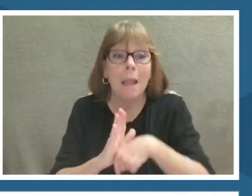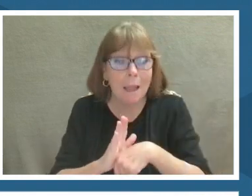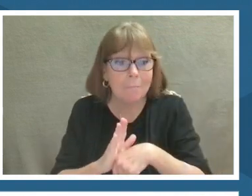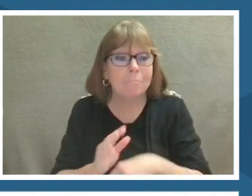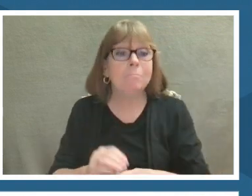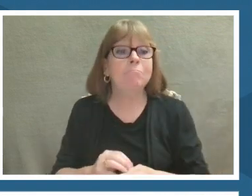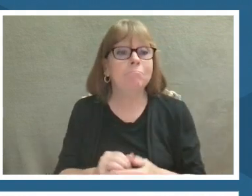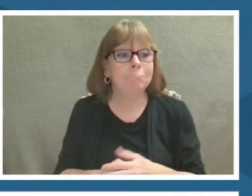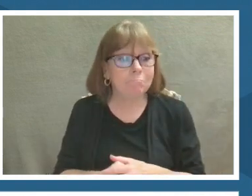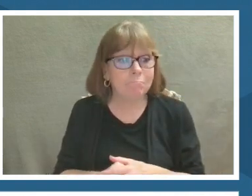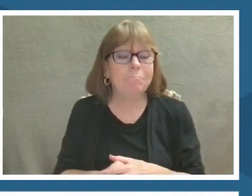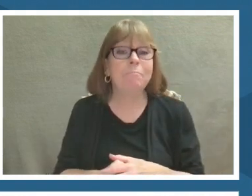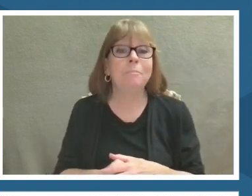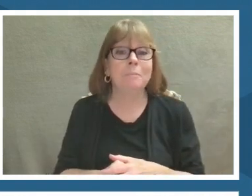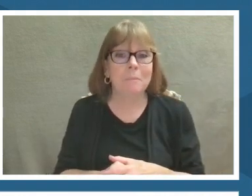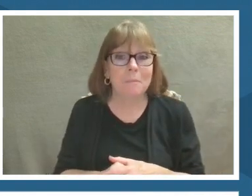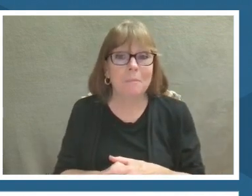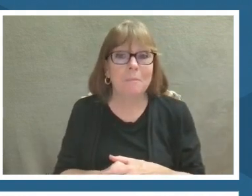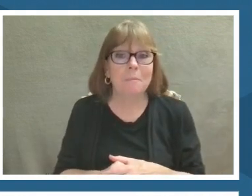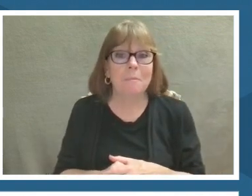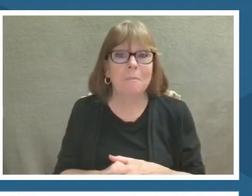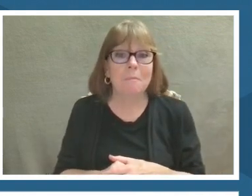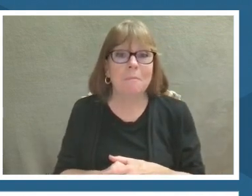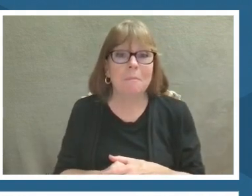time consuming